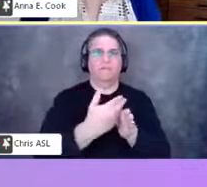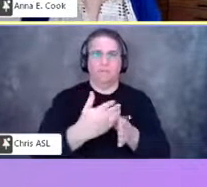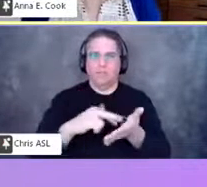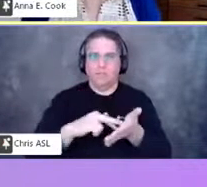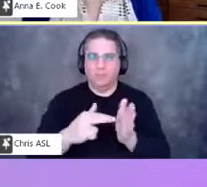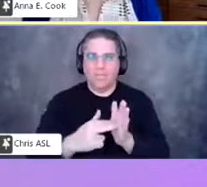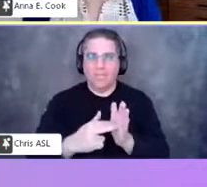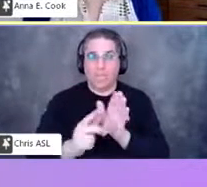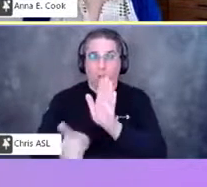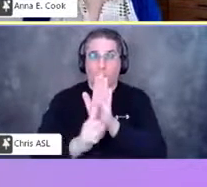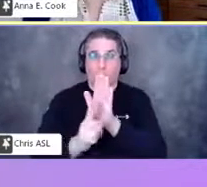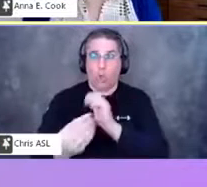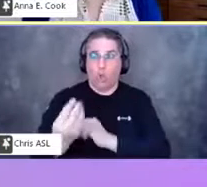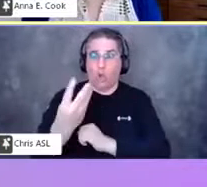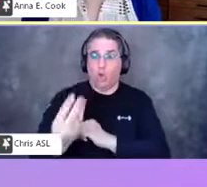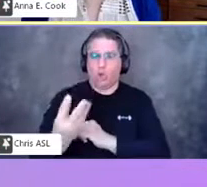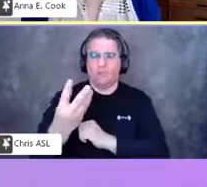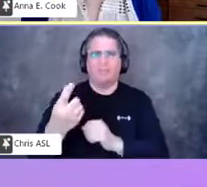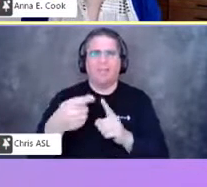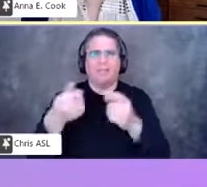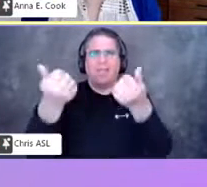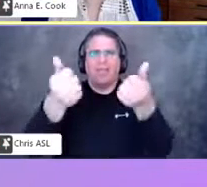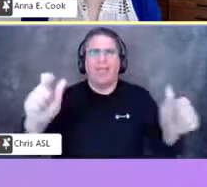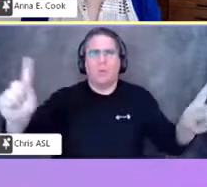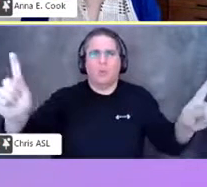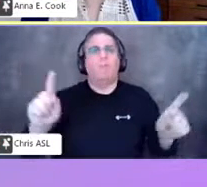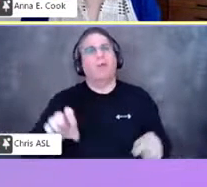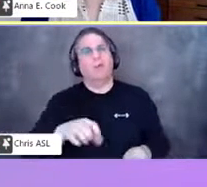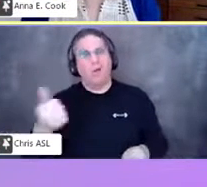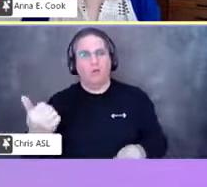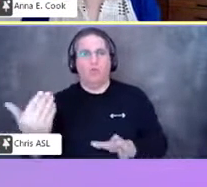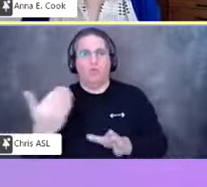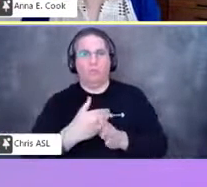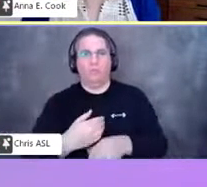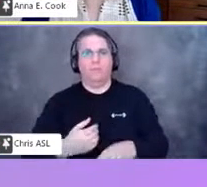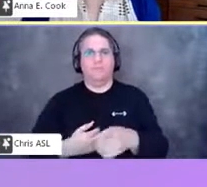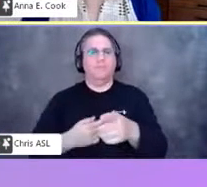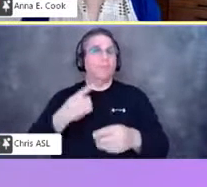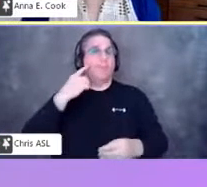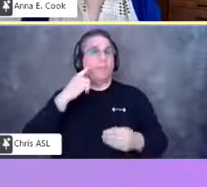time an alert can be anything so let's think about how many notifications you might get during a day